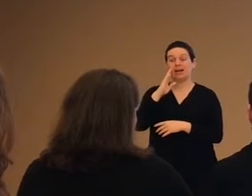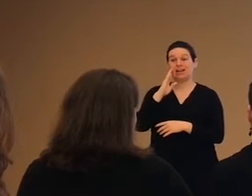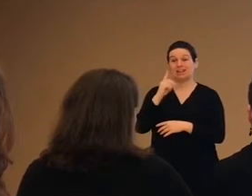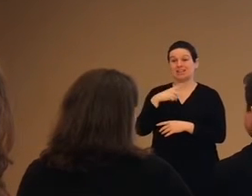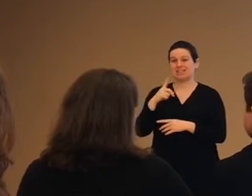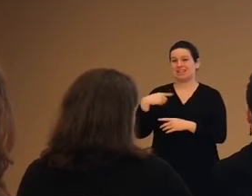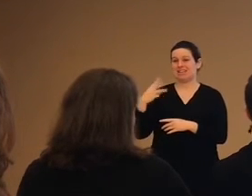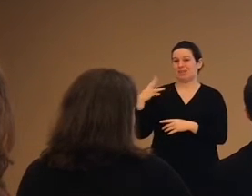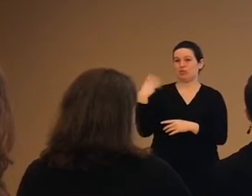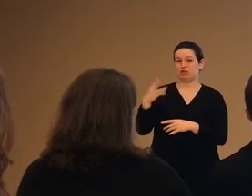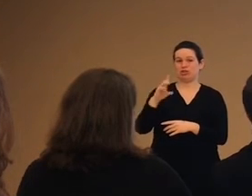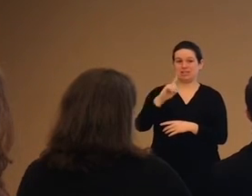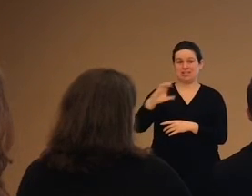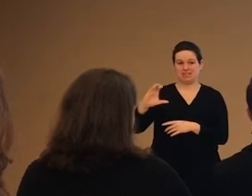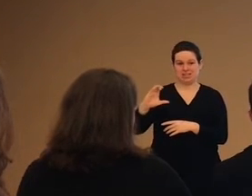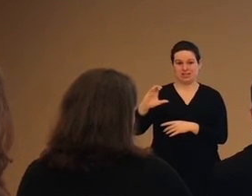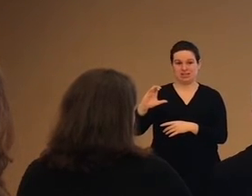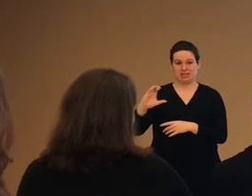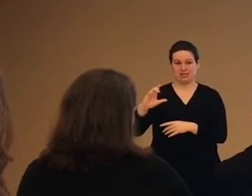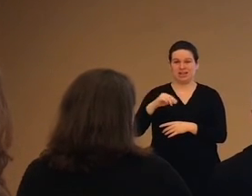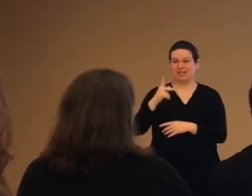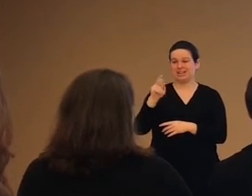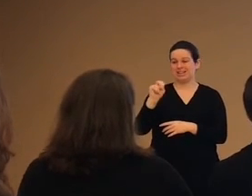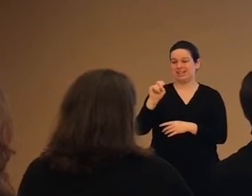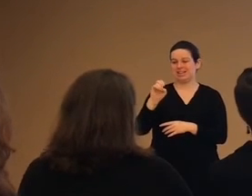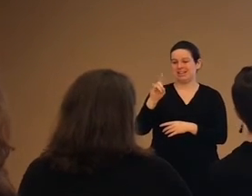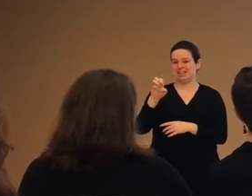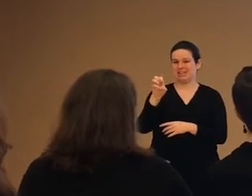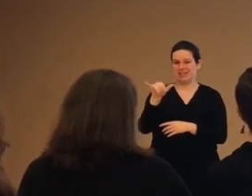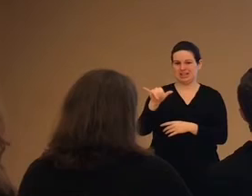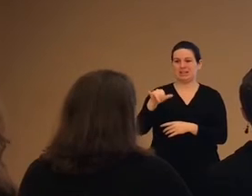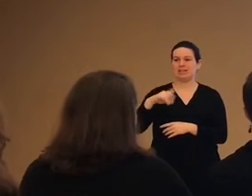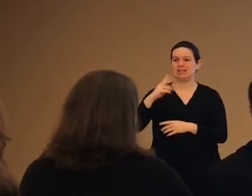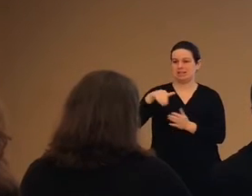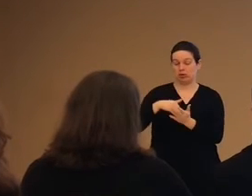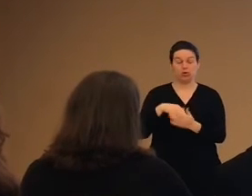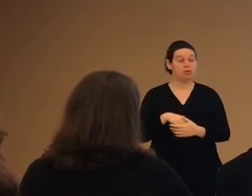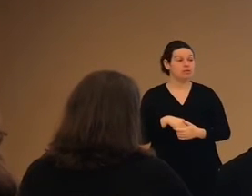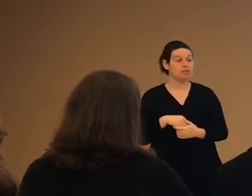It's like accessibility summer camp. It's so much fun. You don't have to explain